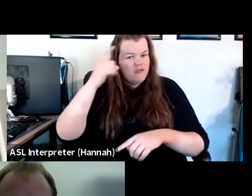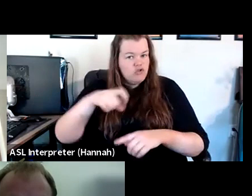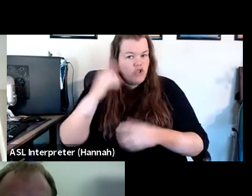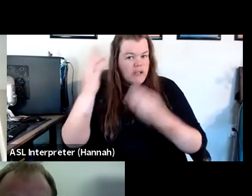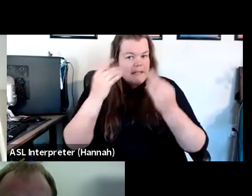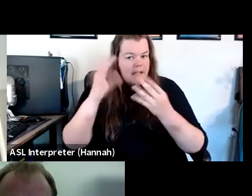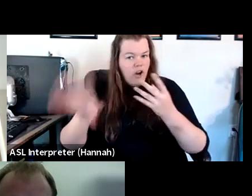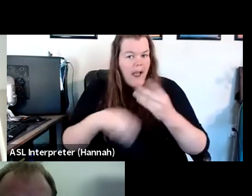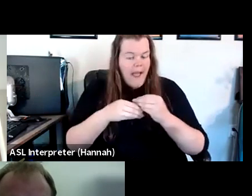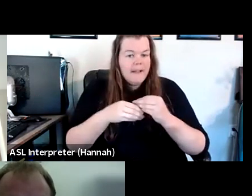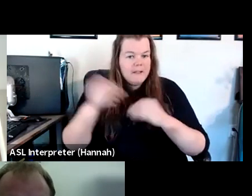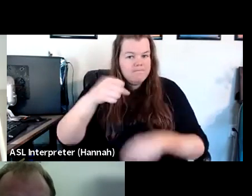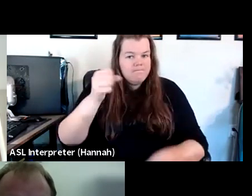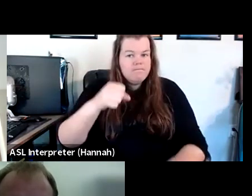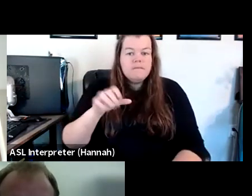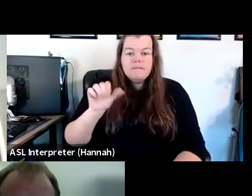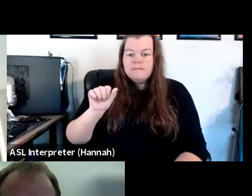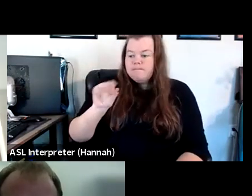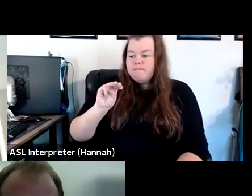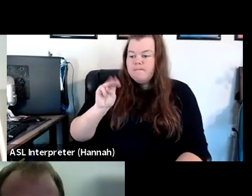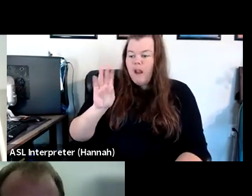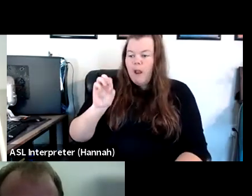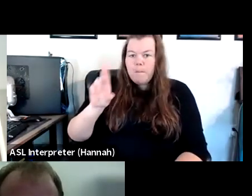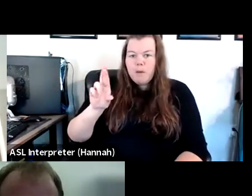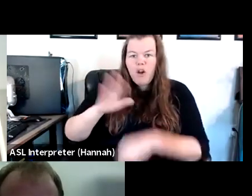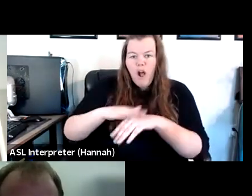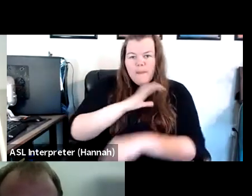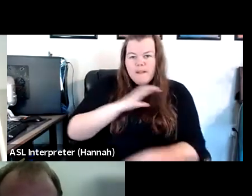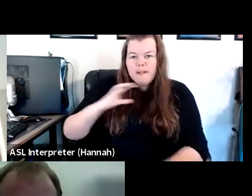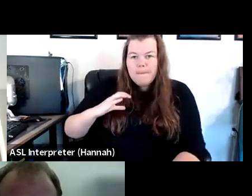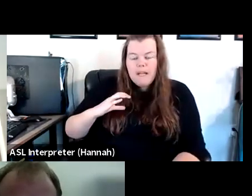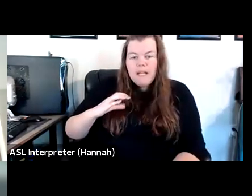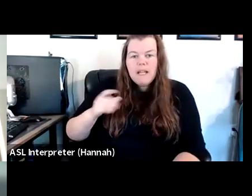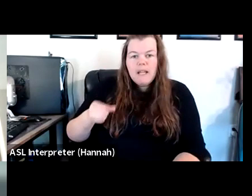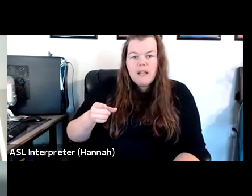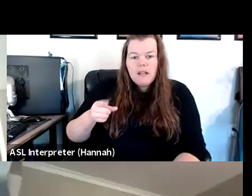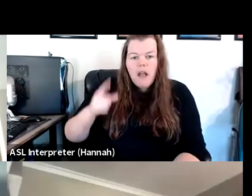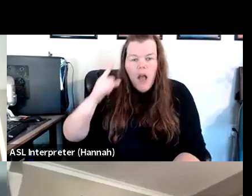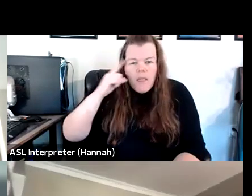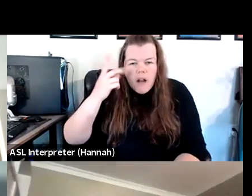in. And I know Amber is on the steering committee and it looks like I thought I saw Karly jump on